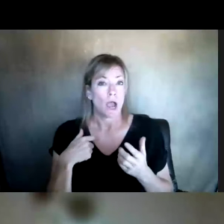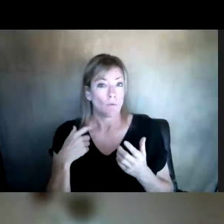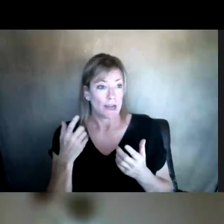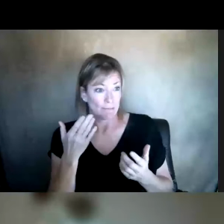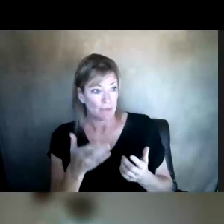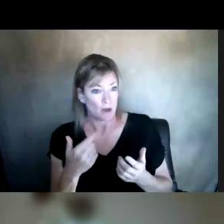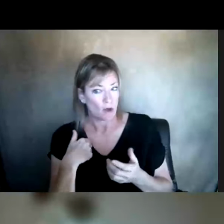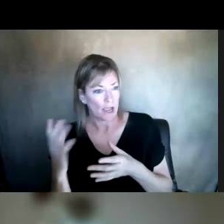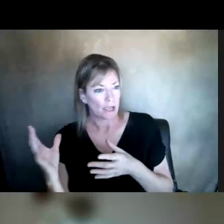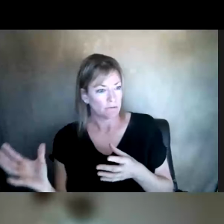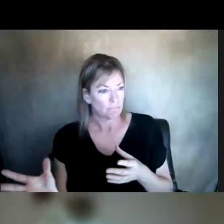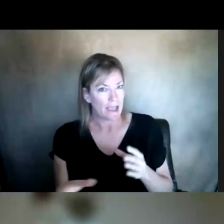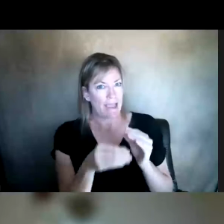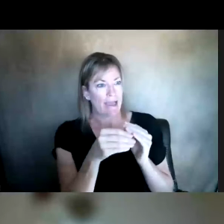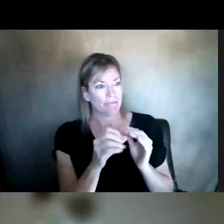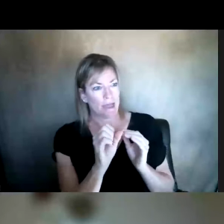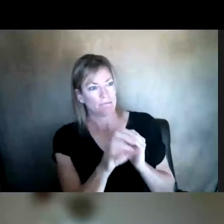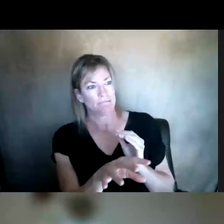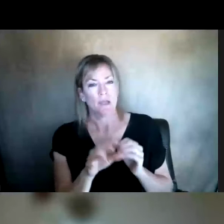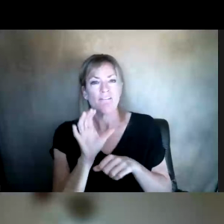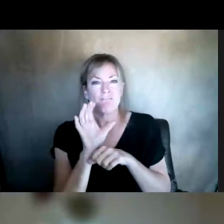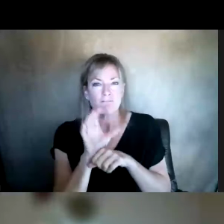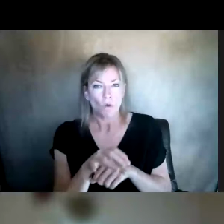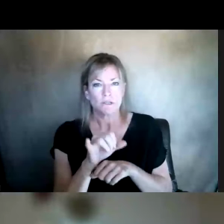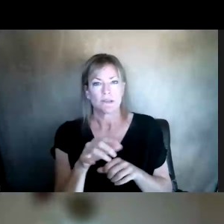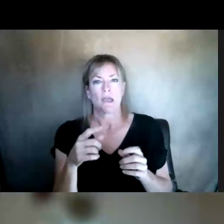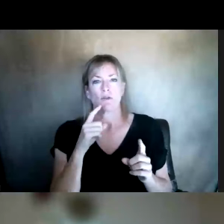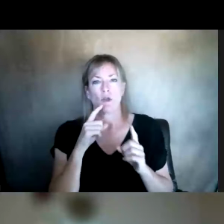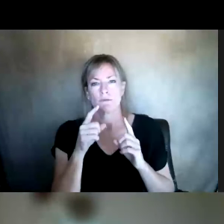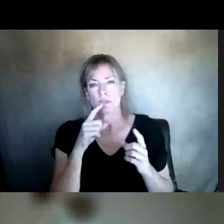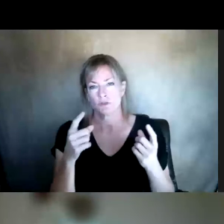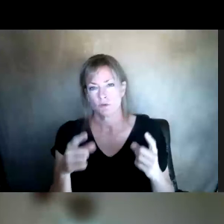BRING IT UP. IT FORCES THAT CONVERSATION. SO IF WE HAVE CRISIS